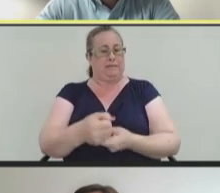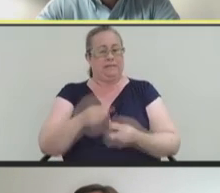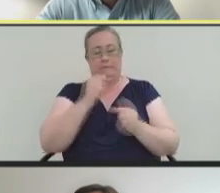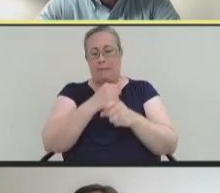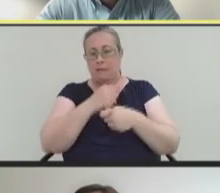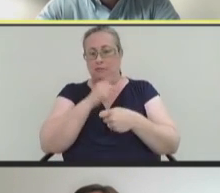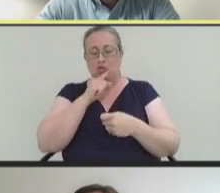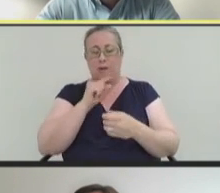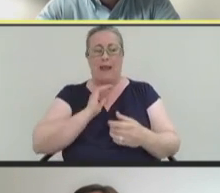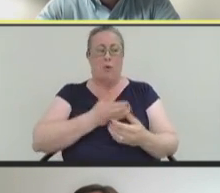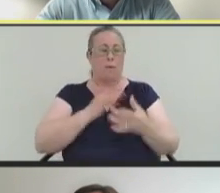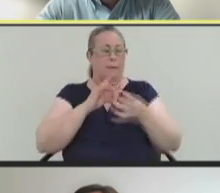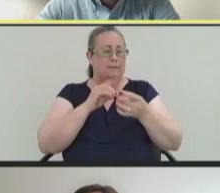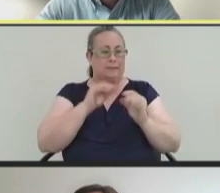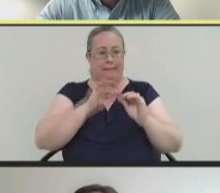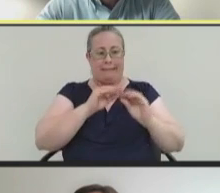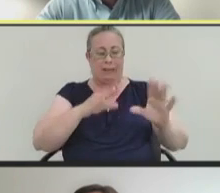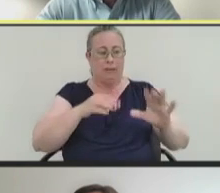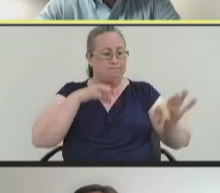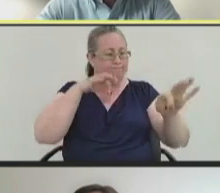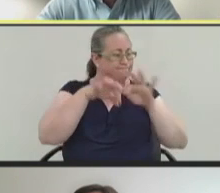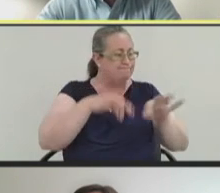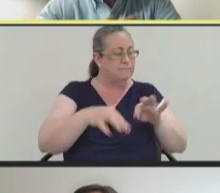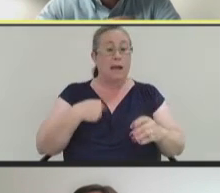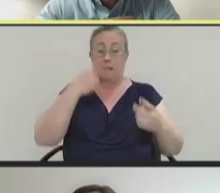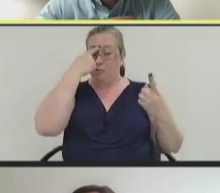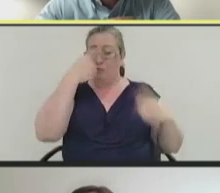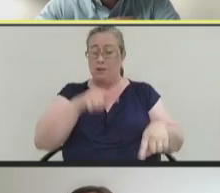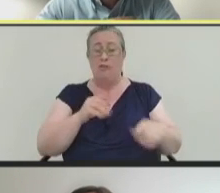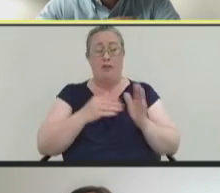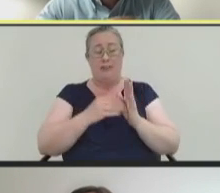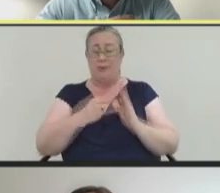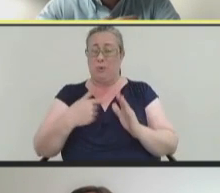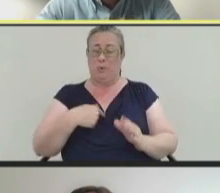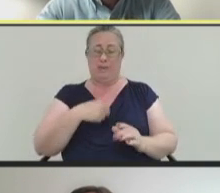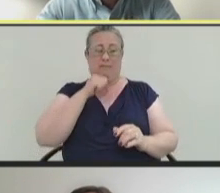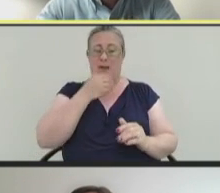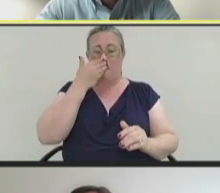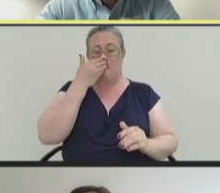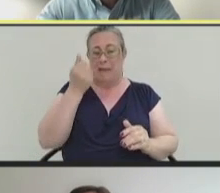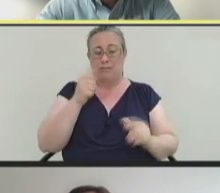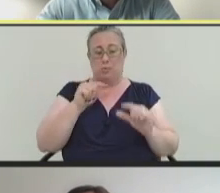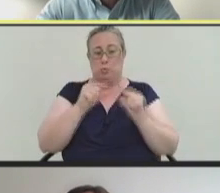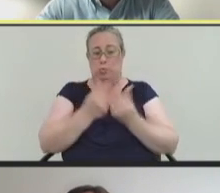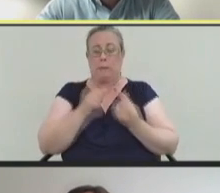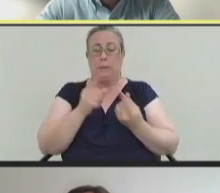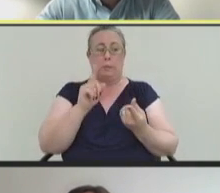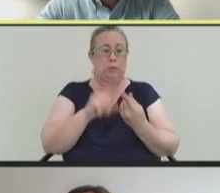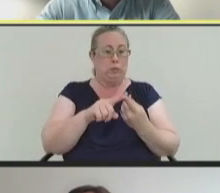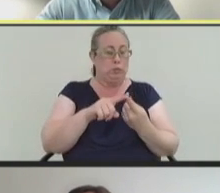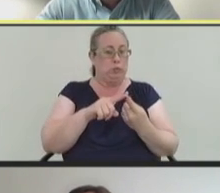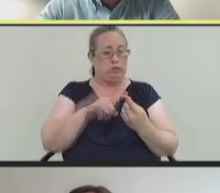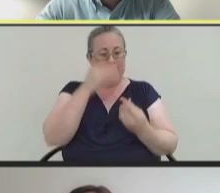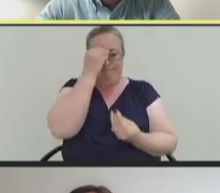I agree that oftentimes we're not the best groups to convey this, that our government